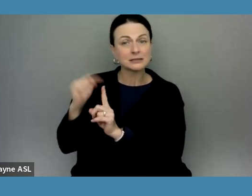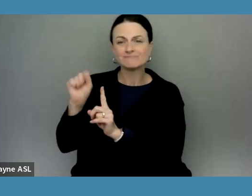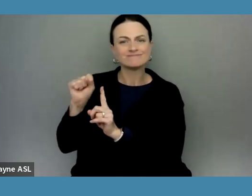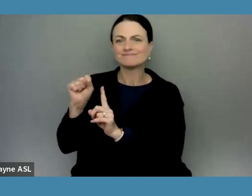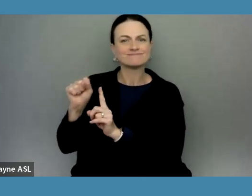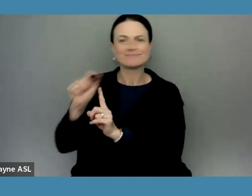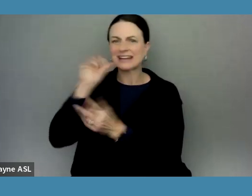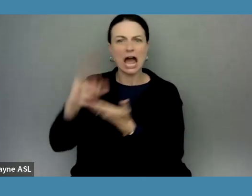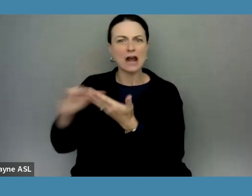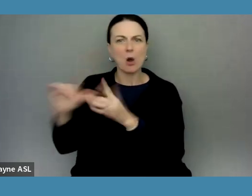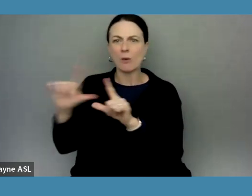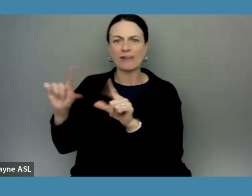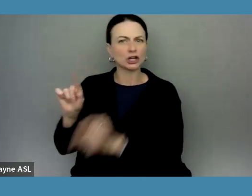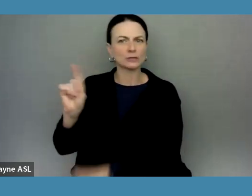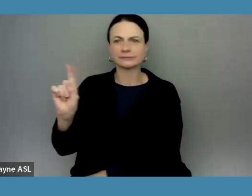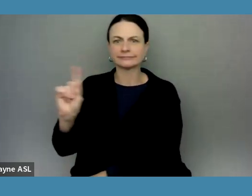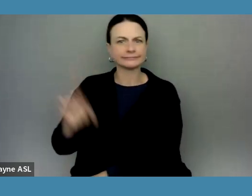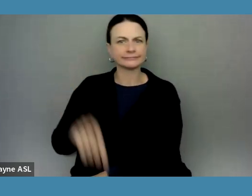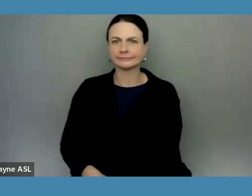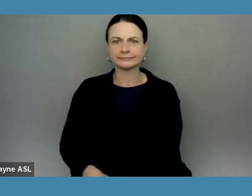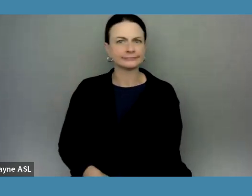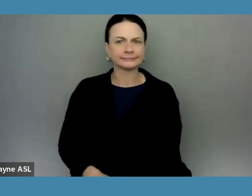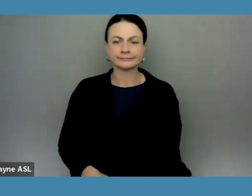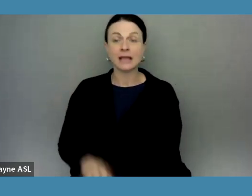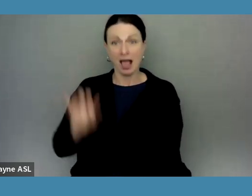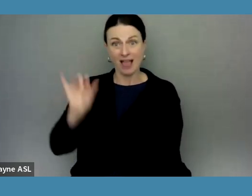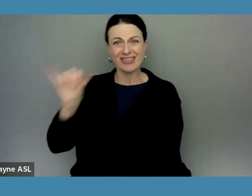CDC+ is a program.